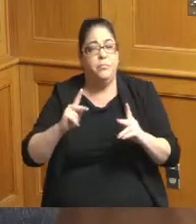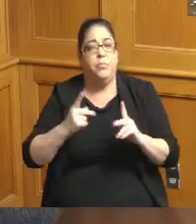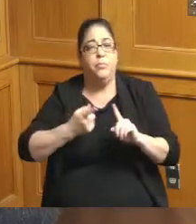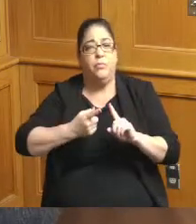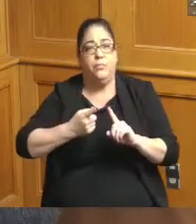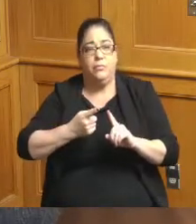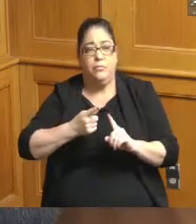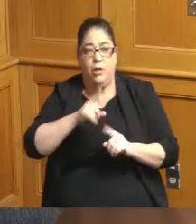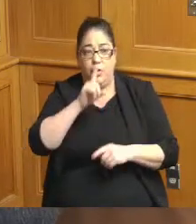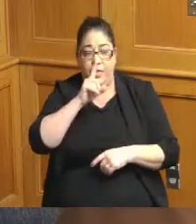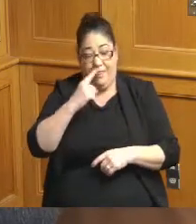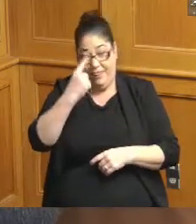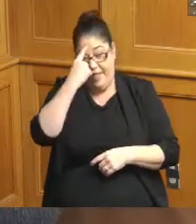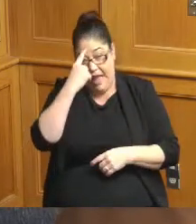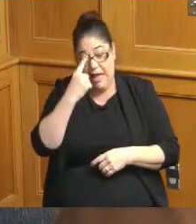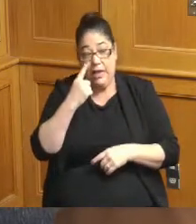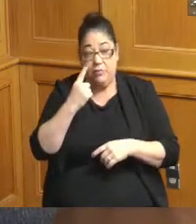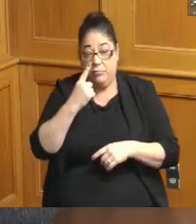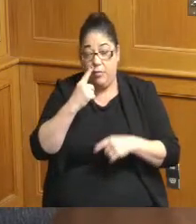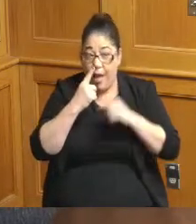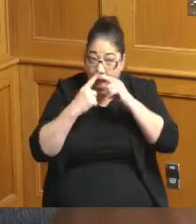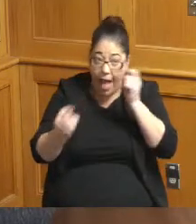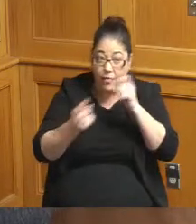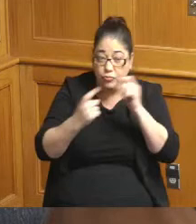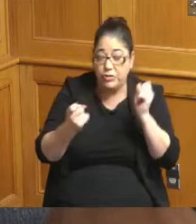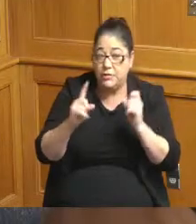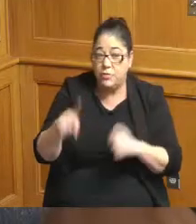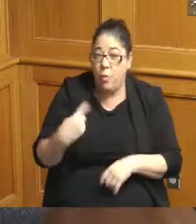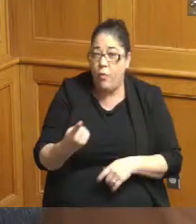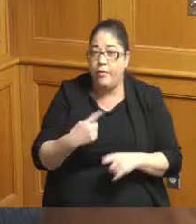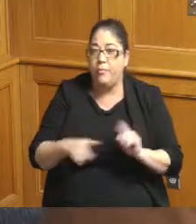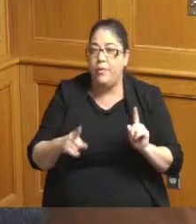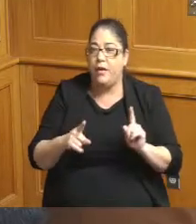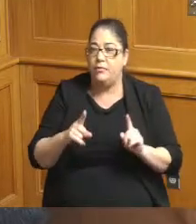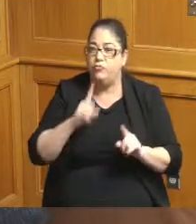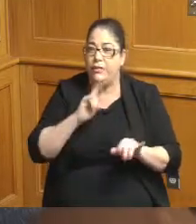Covid are we finding that to differ now because there's a lot of you know people say hey I got